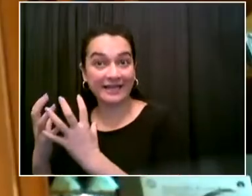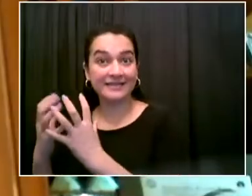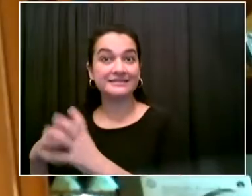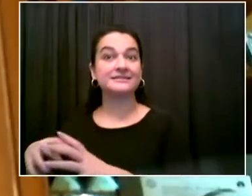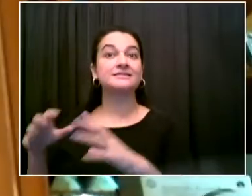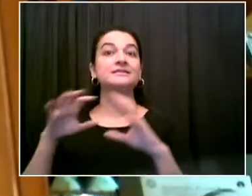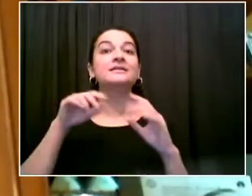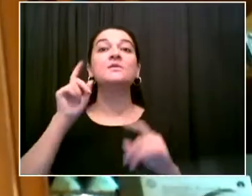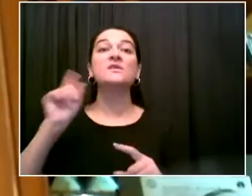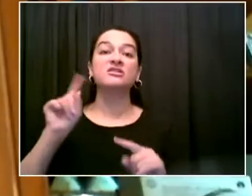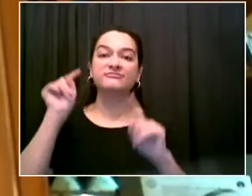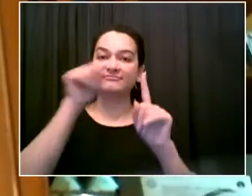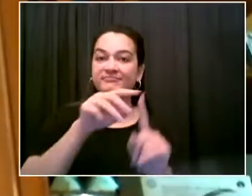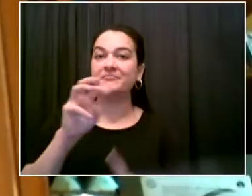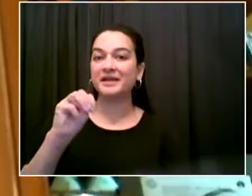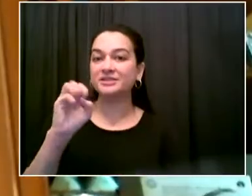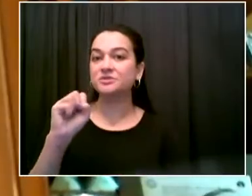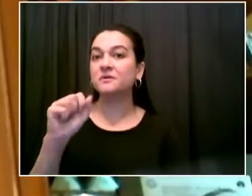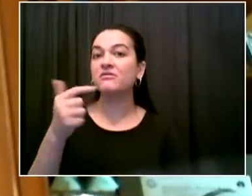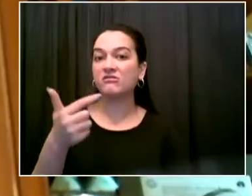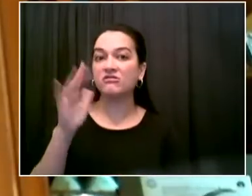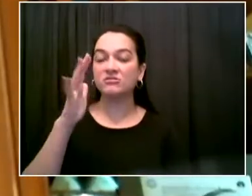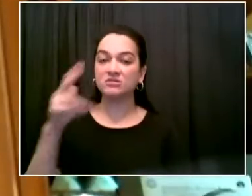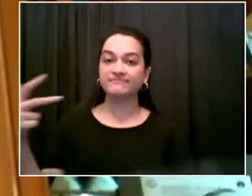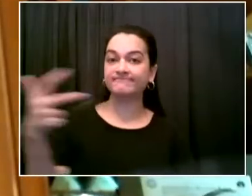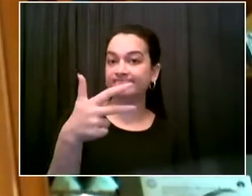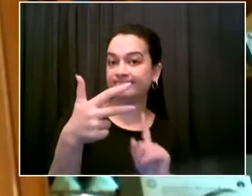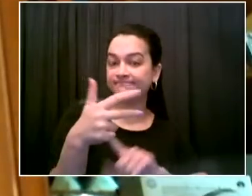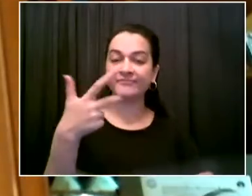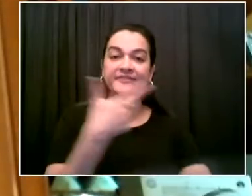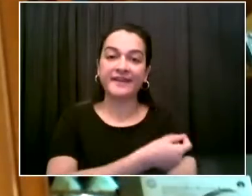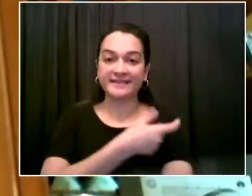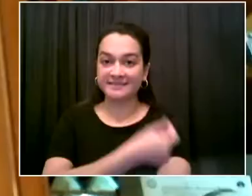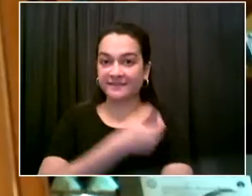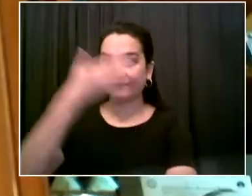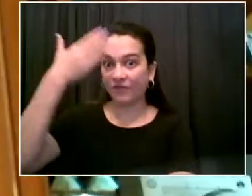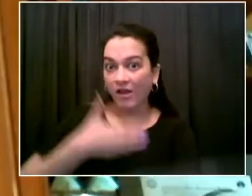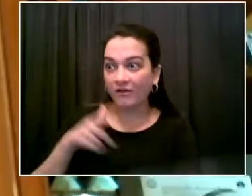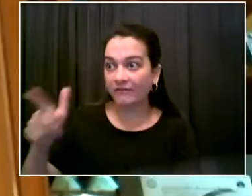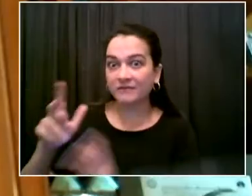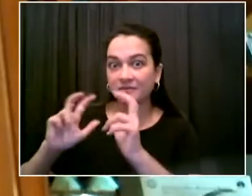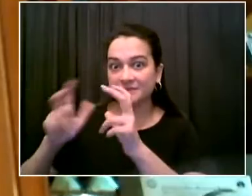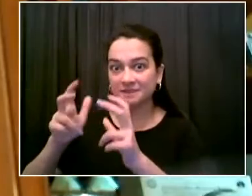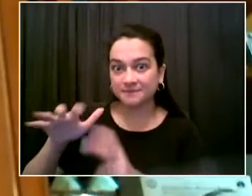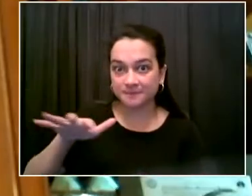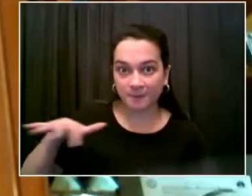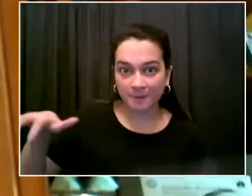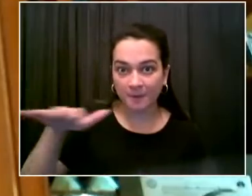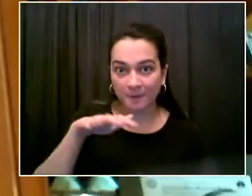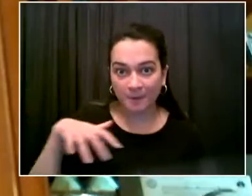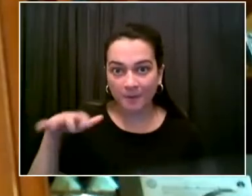MAYOR AND THE CITY AND HITS IMPORTANT PROGRAM MAKING A